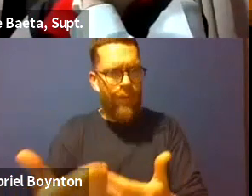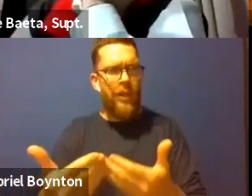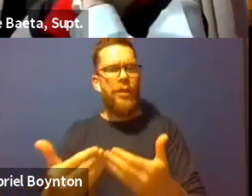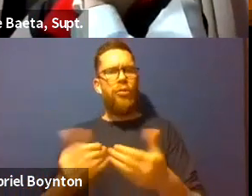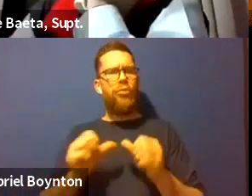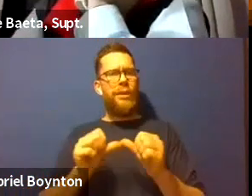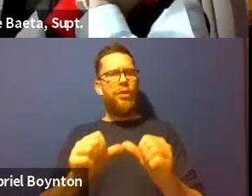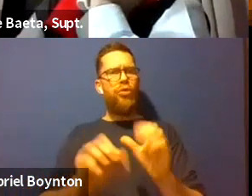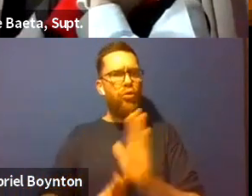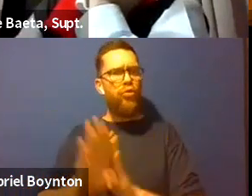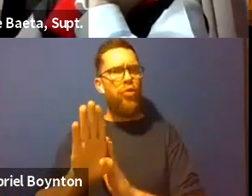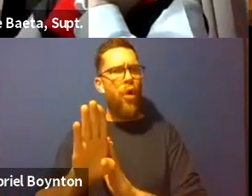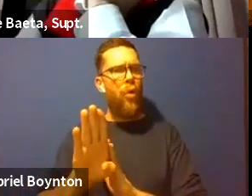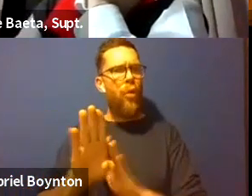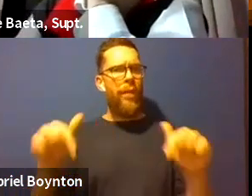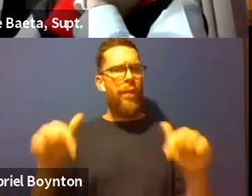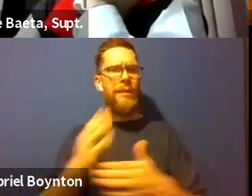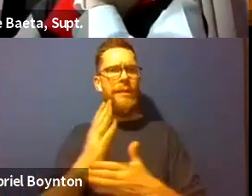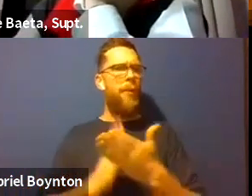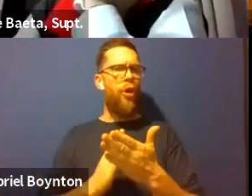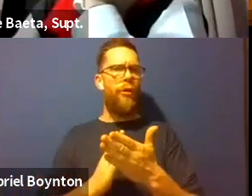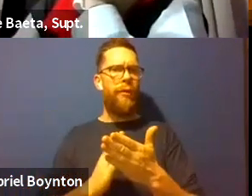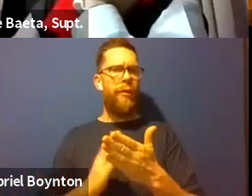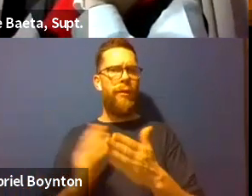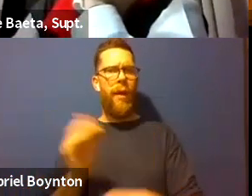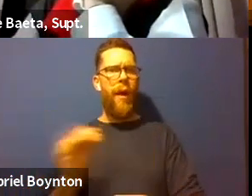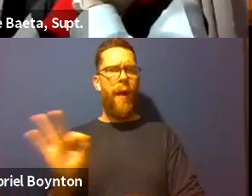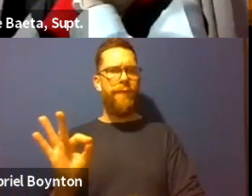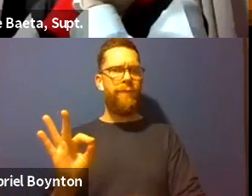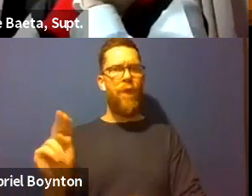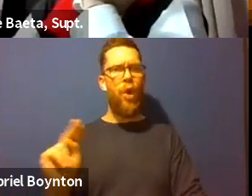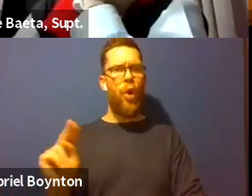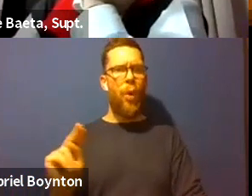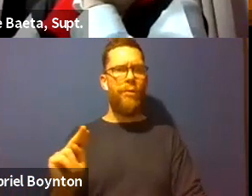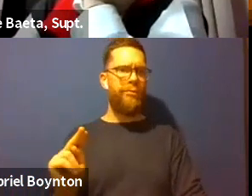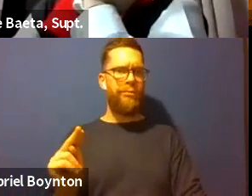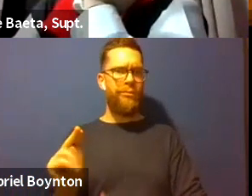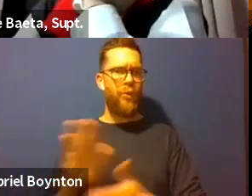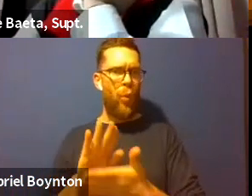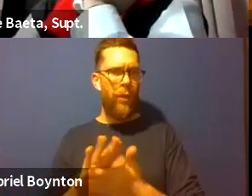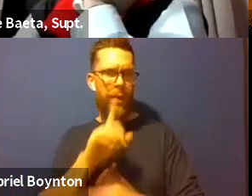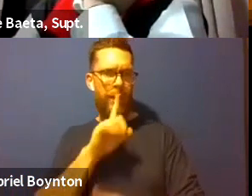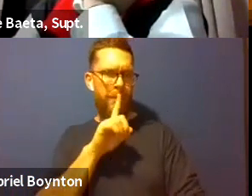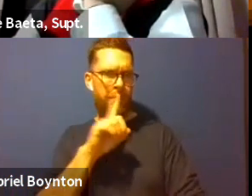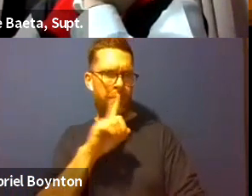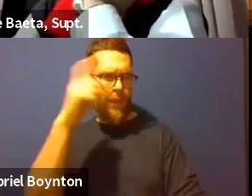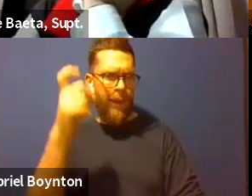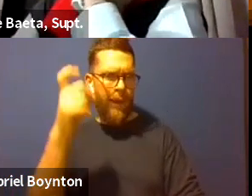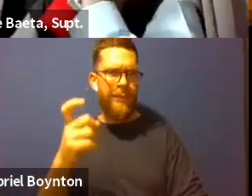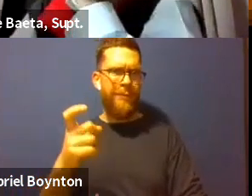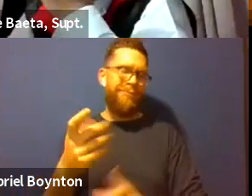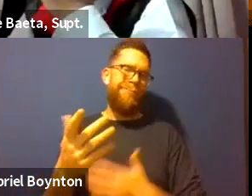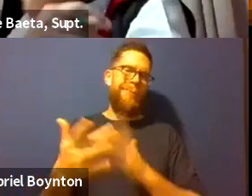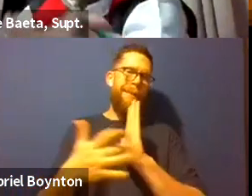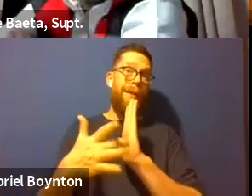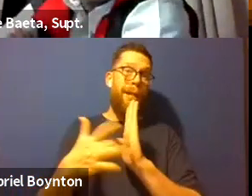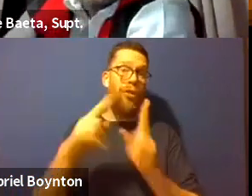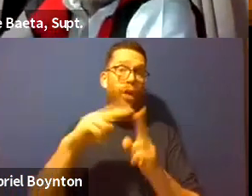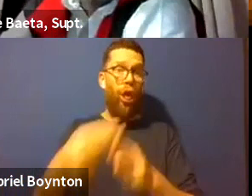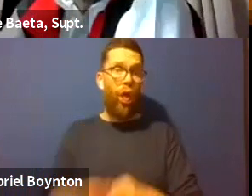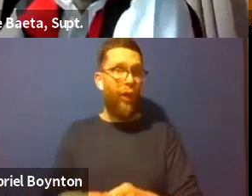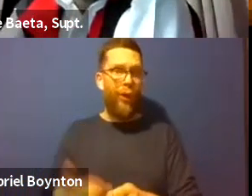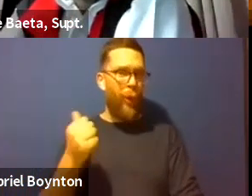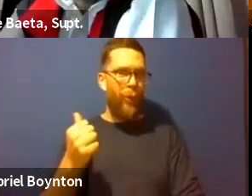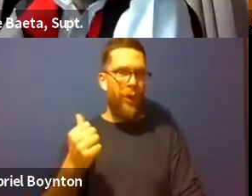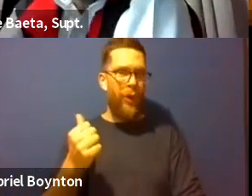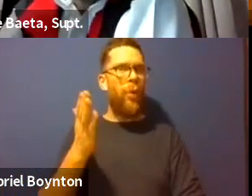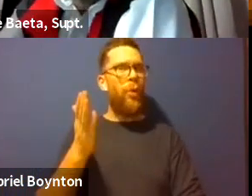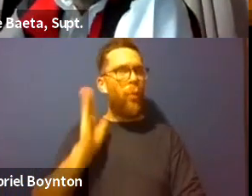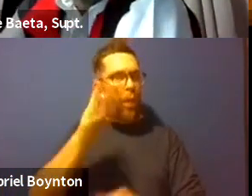Deniz Savas: This this facet of of the Norton school district, because this is listen. The reality is, I mean, technology is not going away right it's only going to, it's going to exponentially. It's a bigger. So there has to be